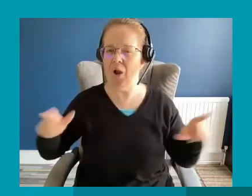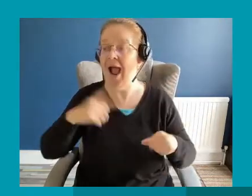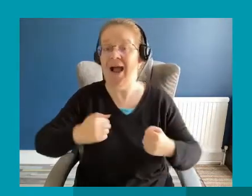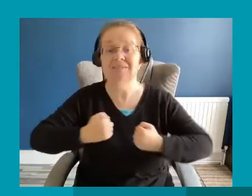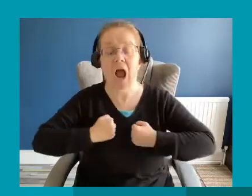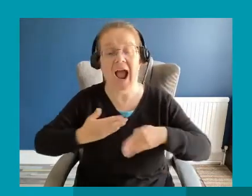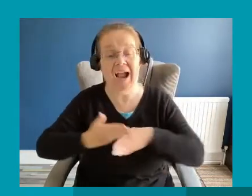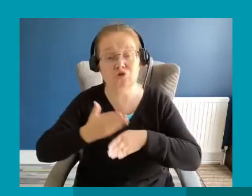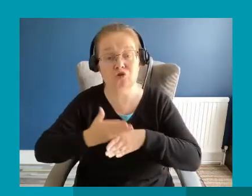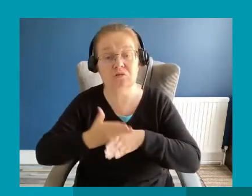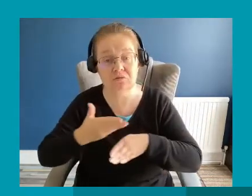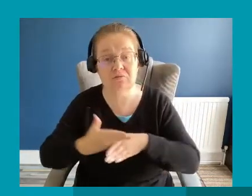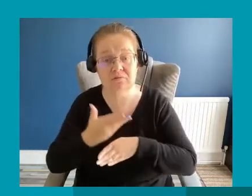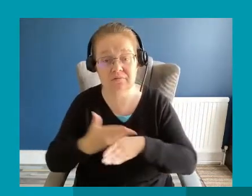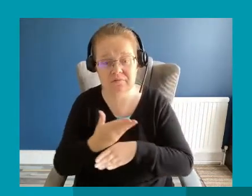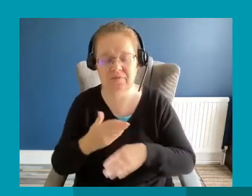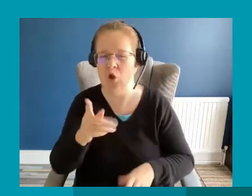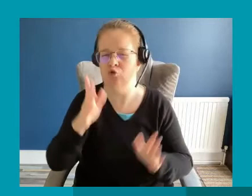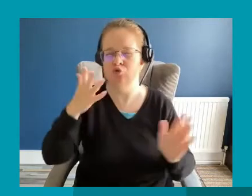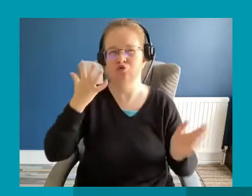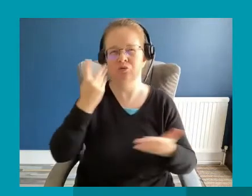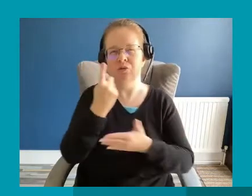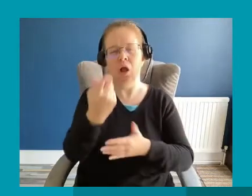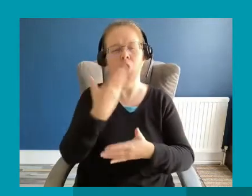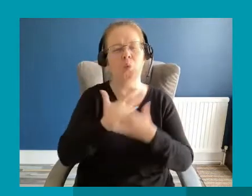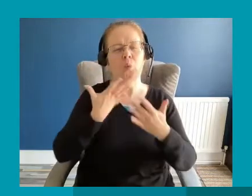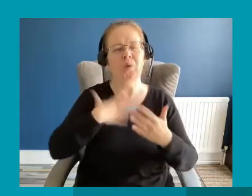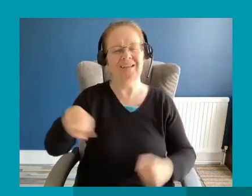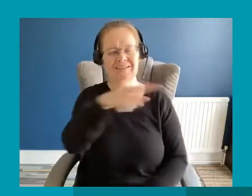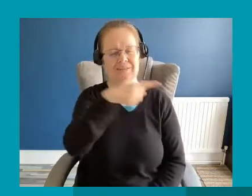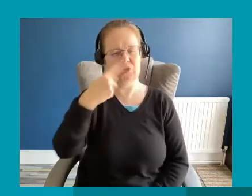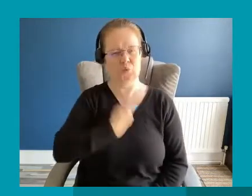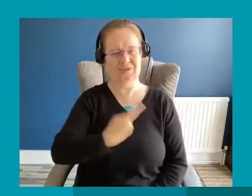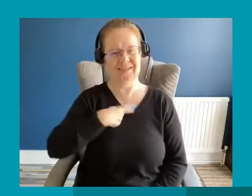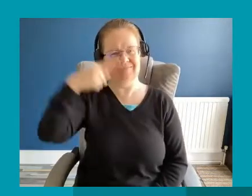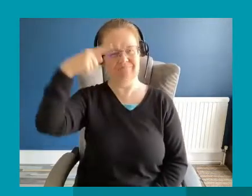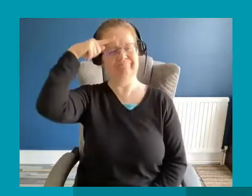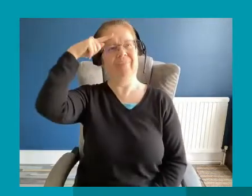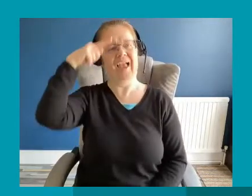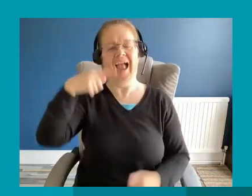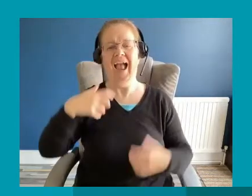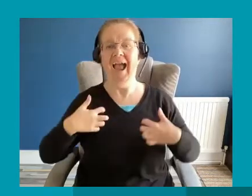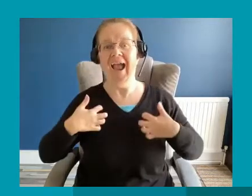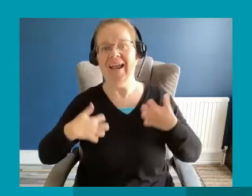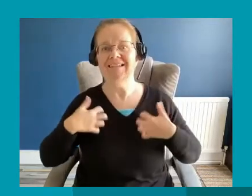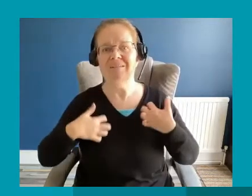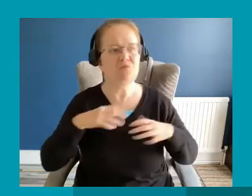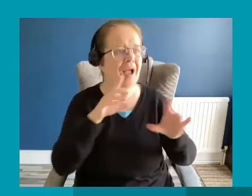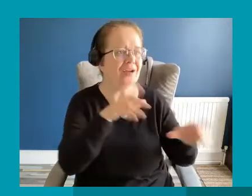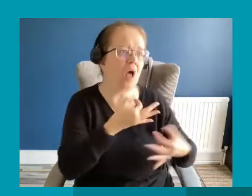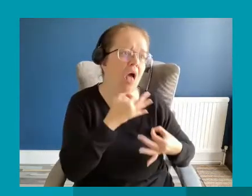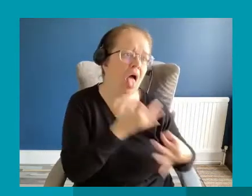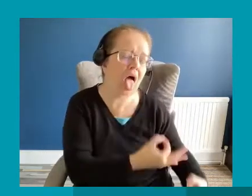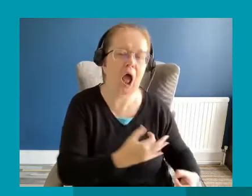ourselves so just be mindful of inspiration porn and how it can perpetuate really damaging stigma or stereotypes.